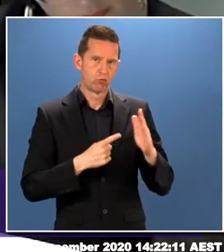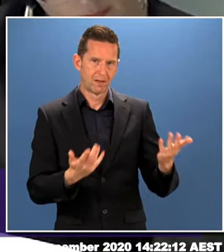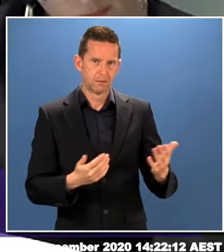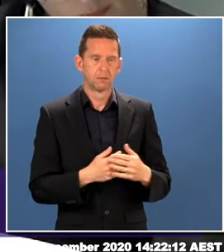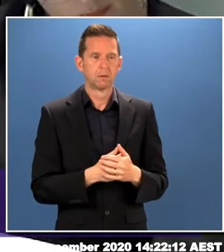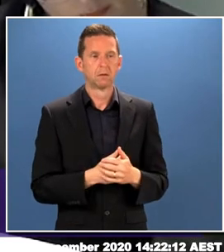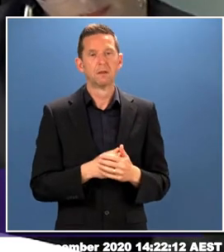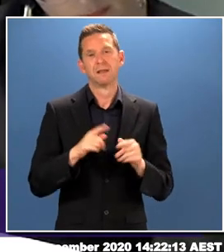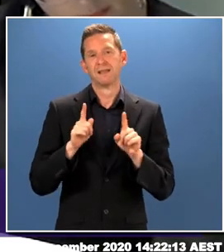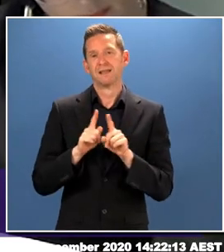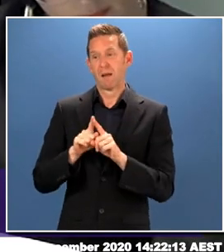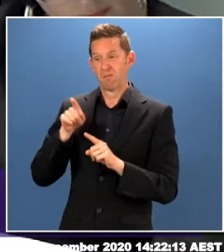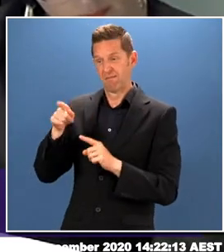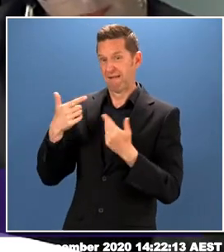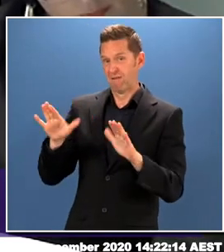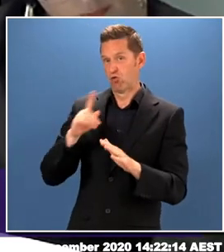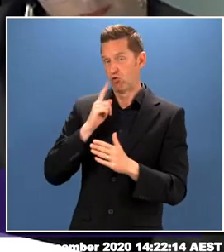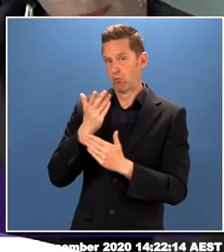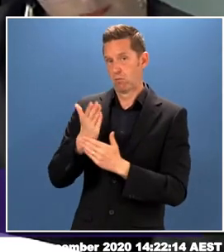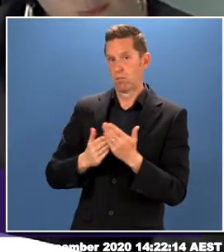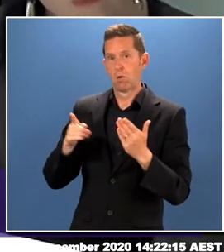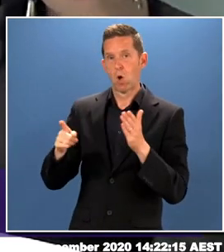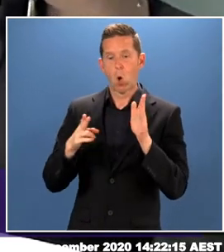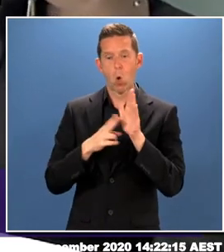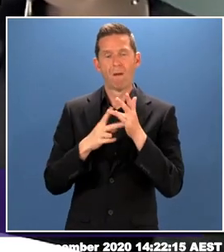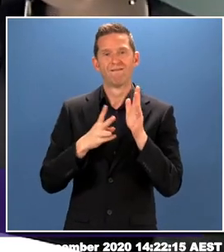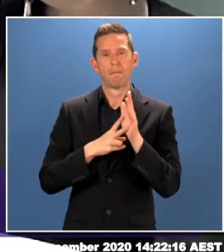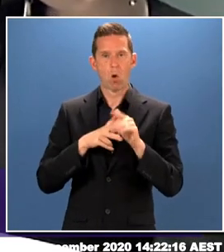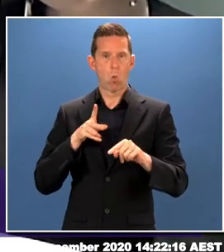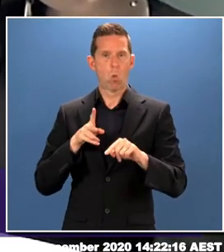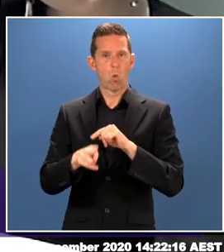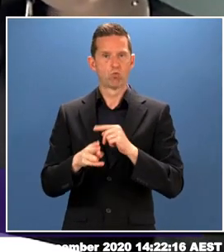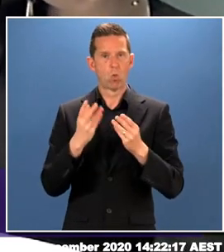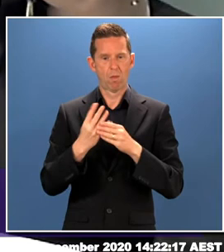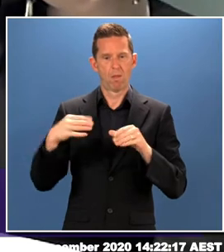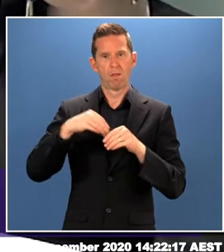launched in November was the Employable Q Disability Employment Inclusion Toolkit.